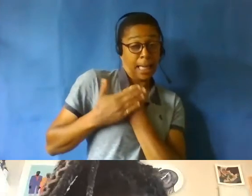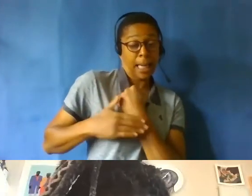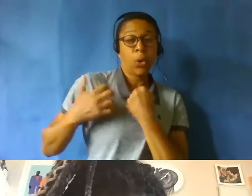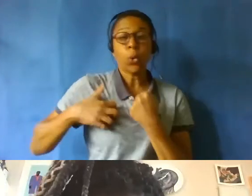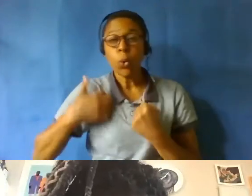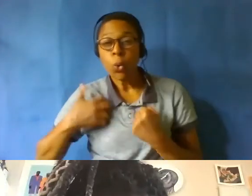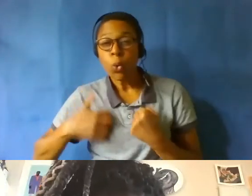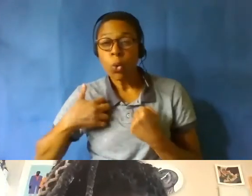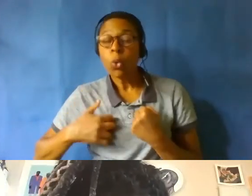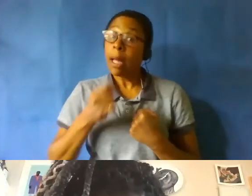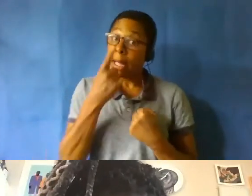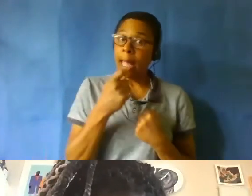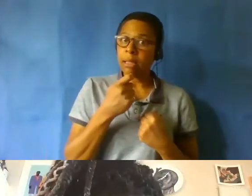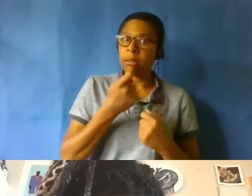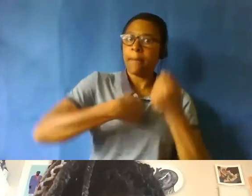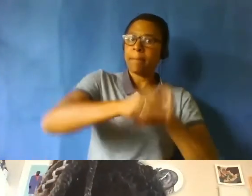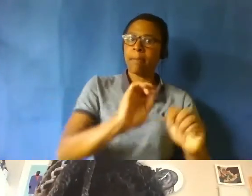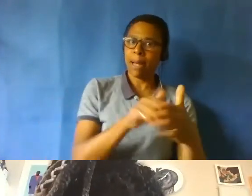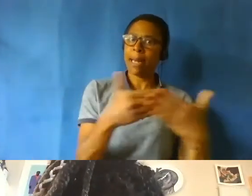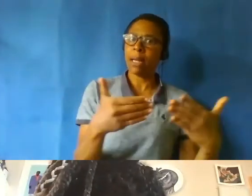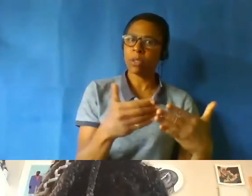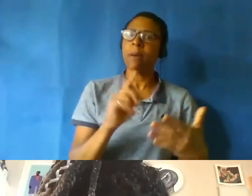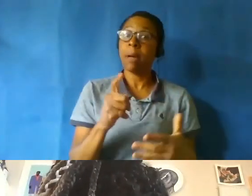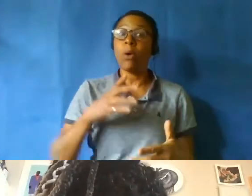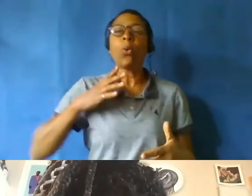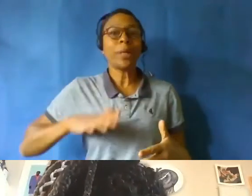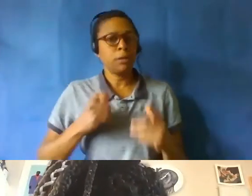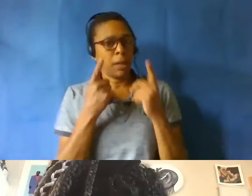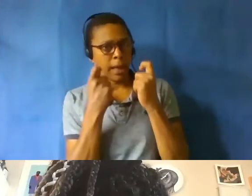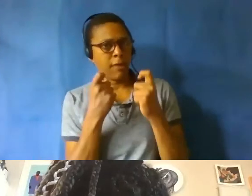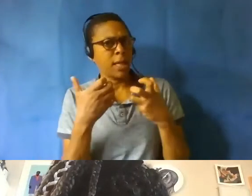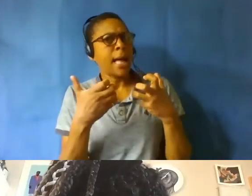with certain terms and to know exactly where are we coming from when